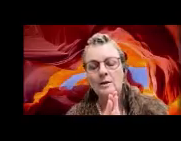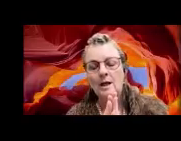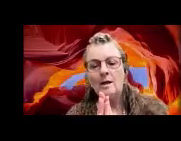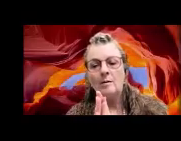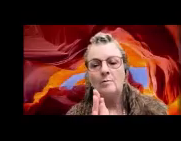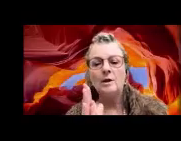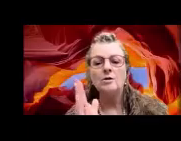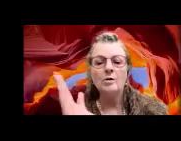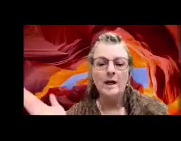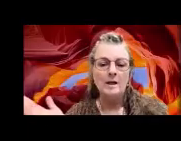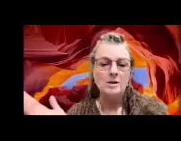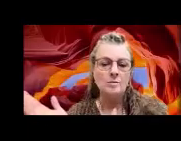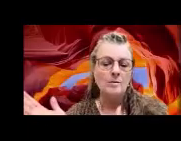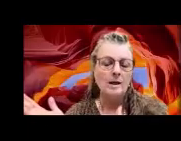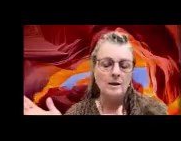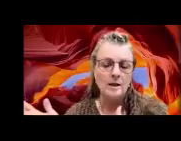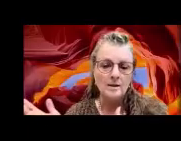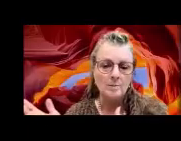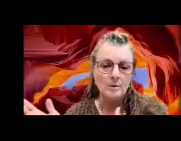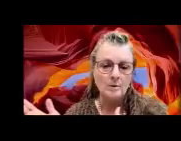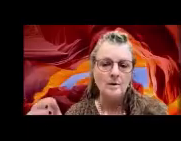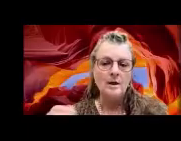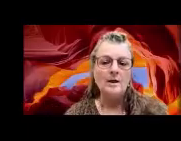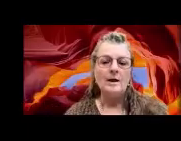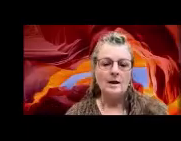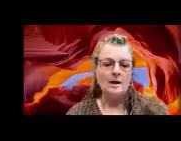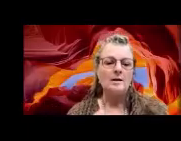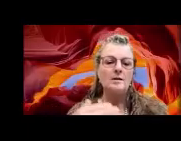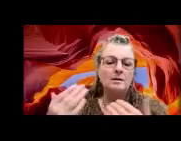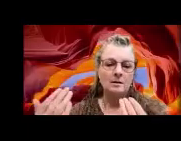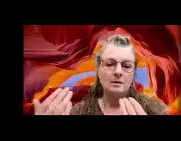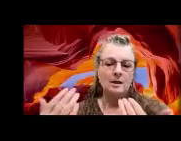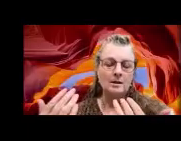name, the traits were recognizable, and these